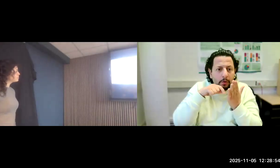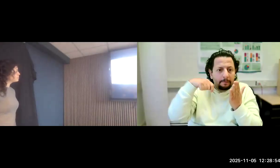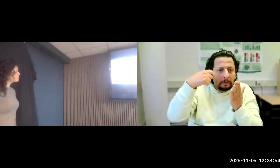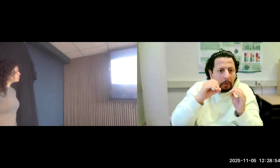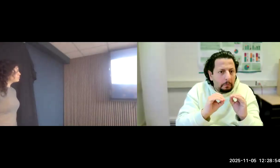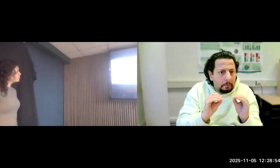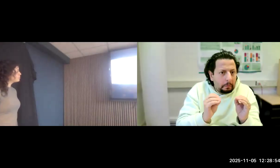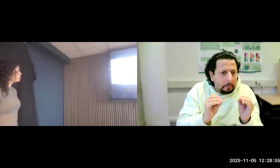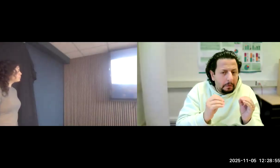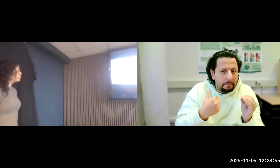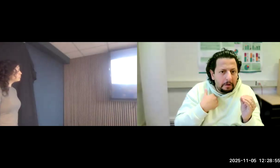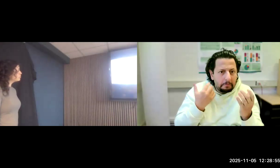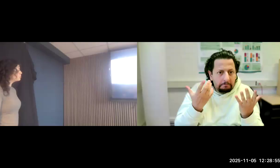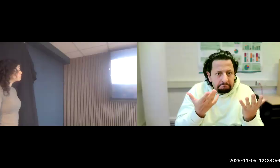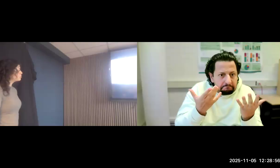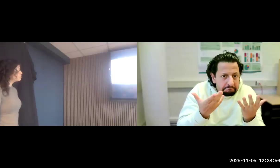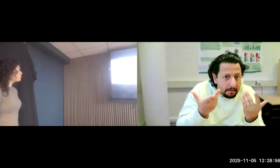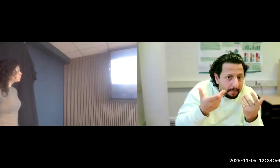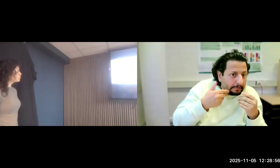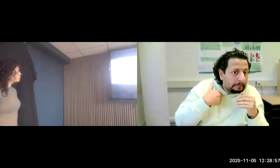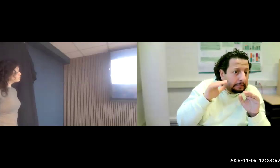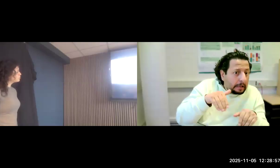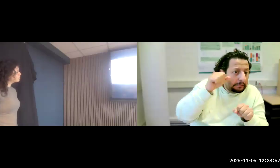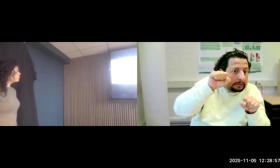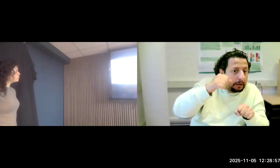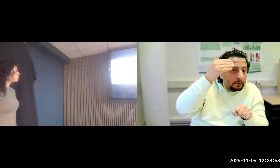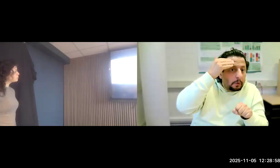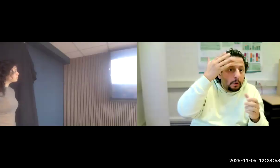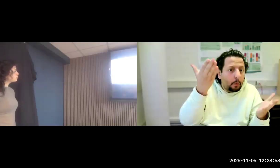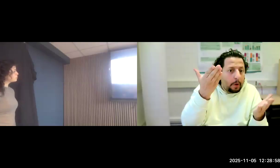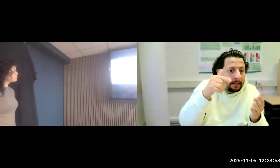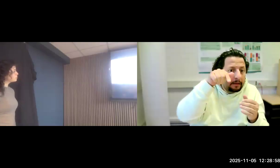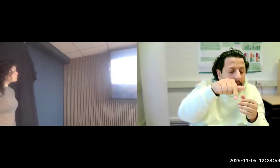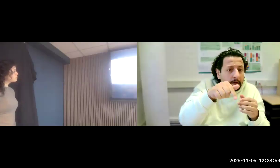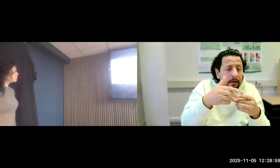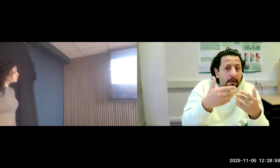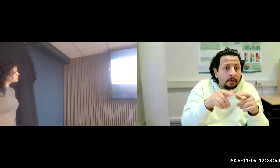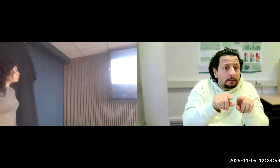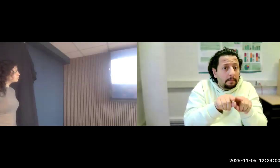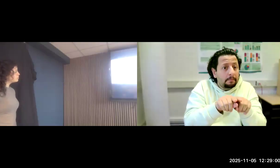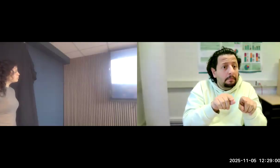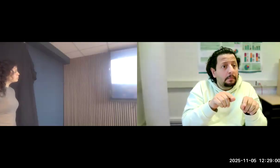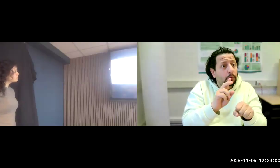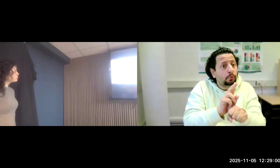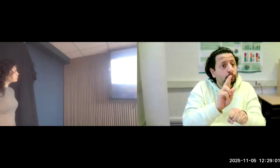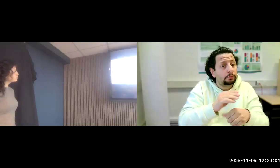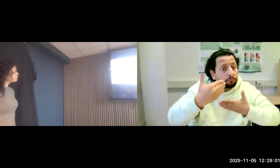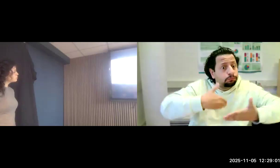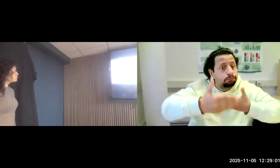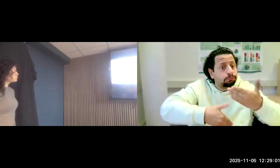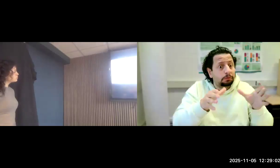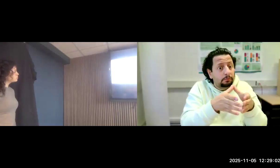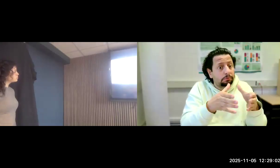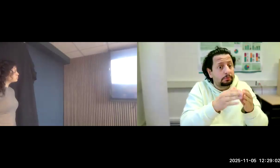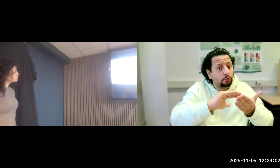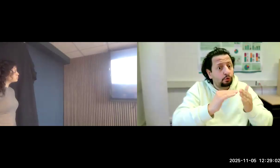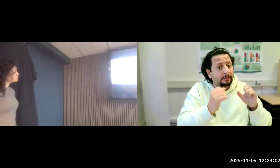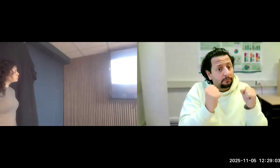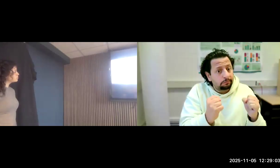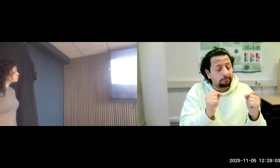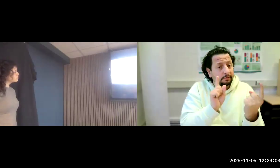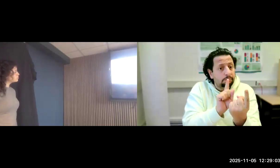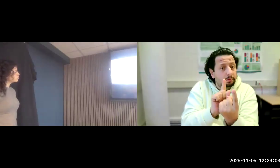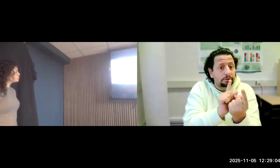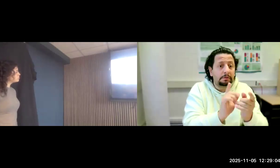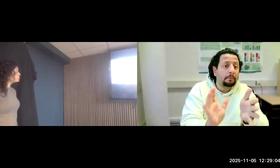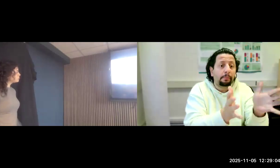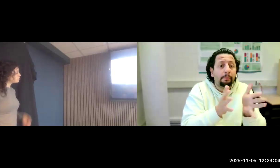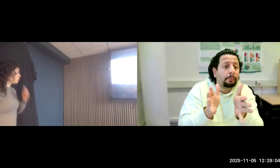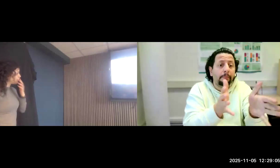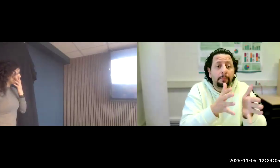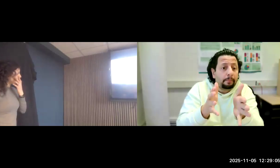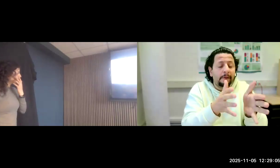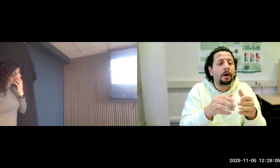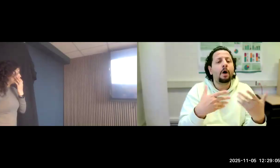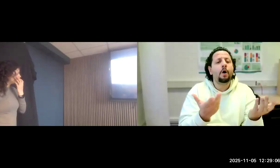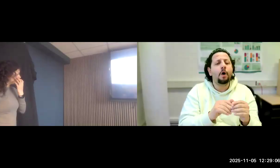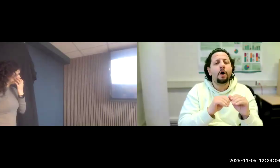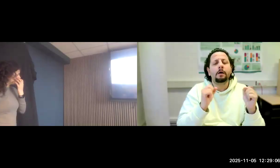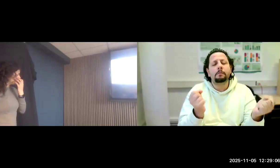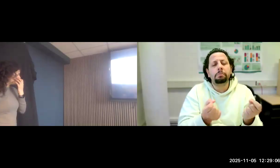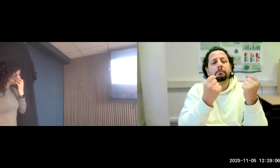So, you didn't show any clips of the sign language, but I'm just curious, , what the community looks like, if it's still in use, if people still continue to use this sign language.